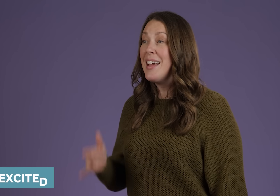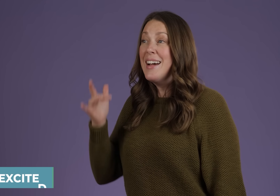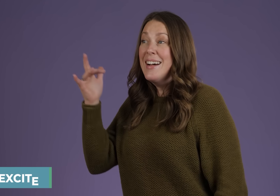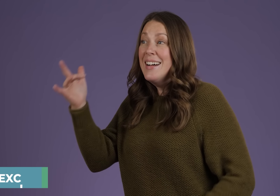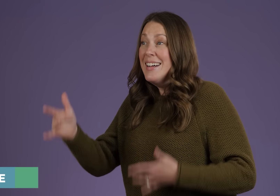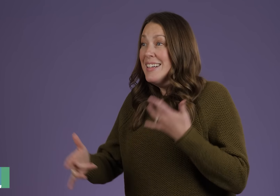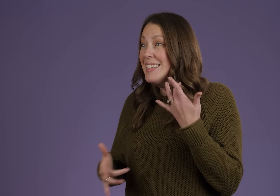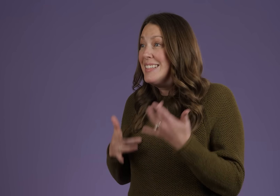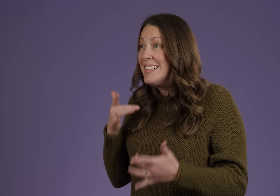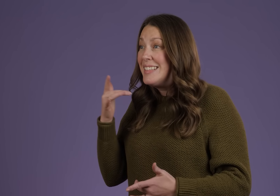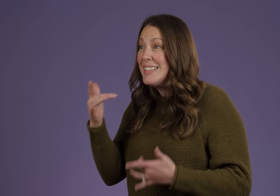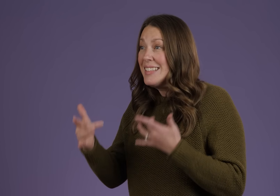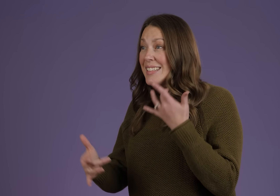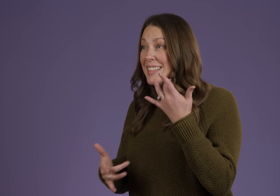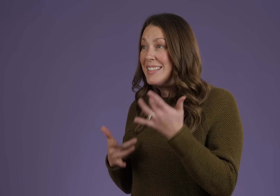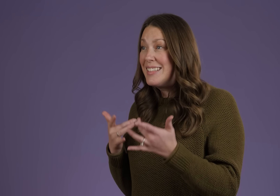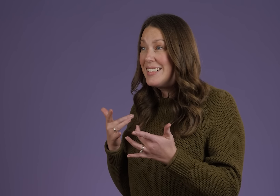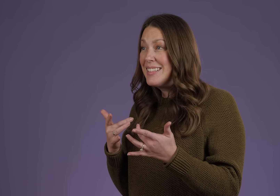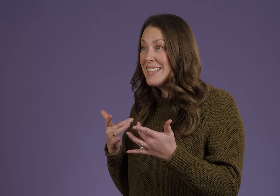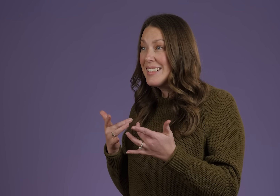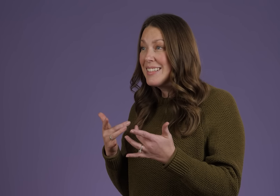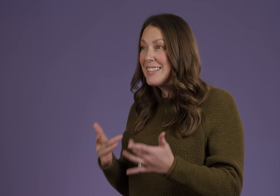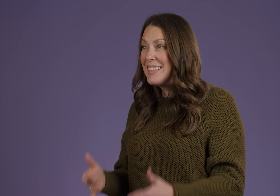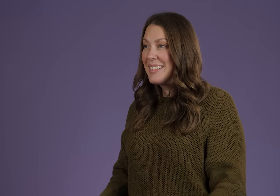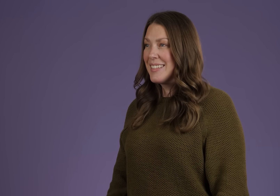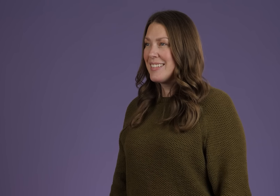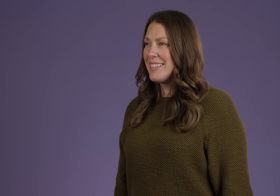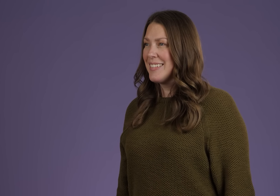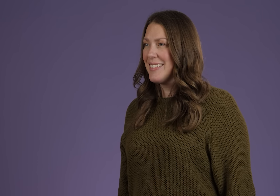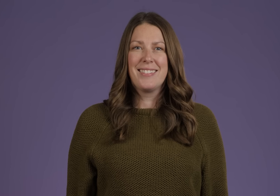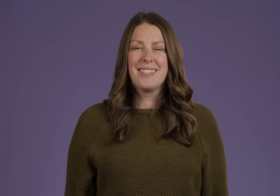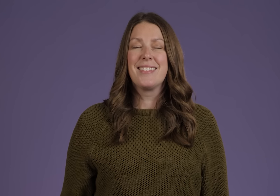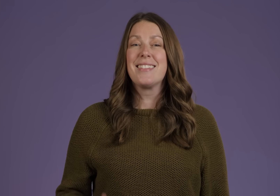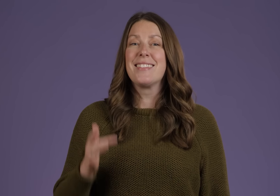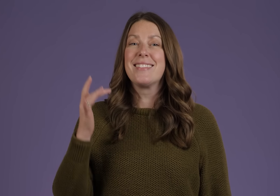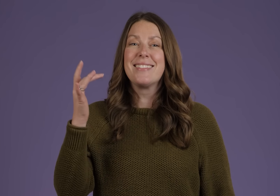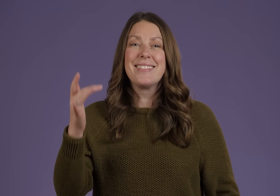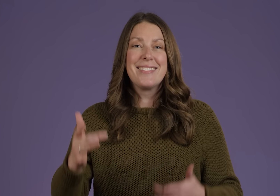You're using your feeler fingers in towards yourself and rotating them up